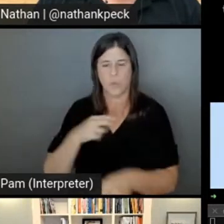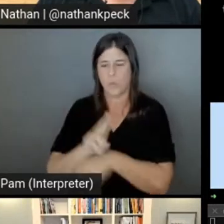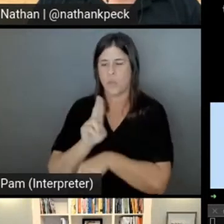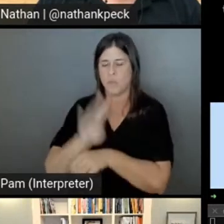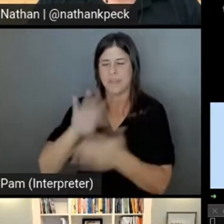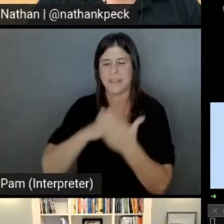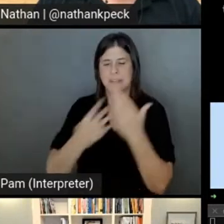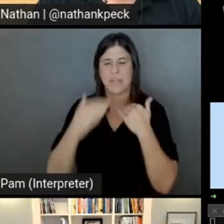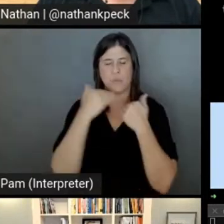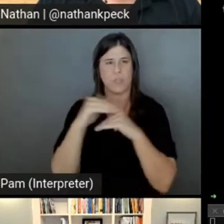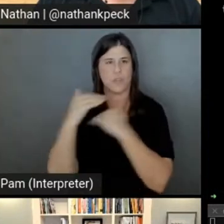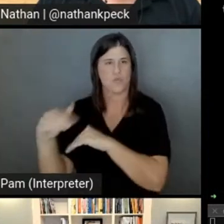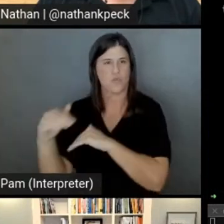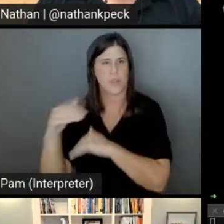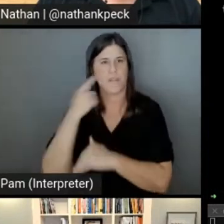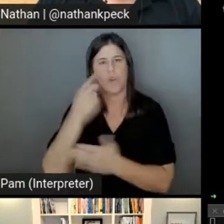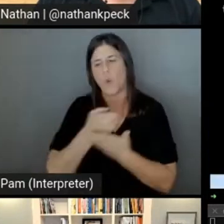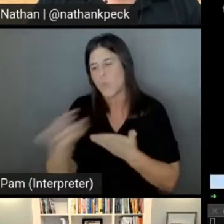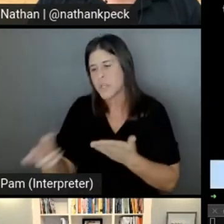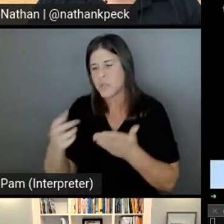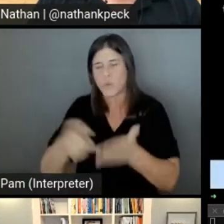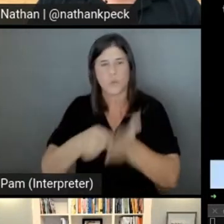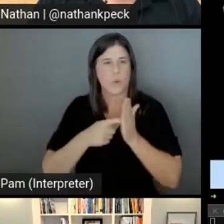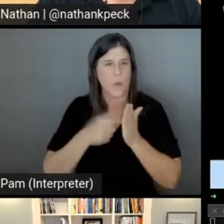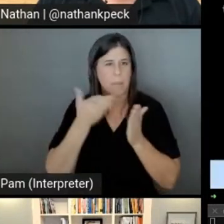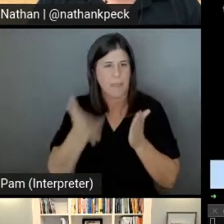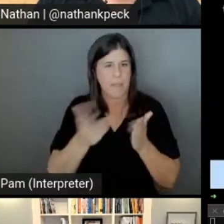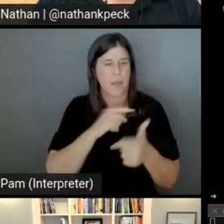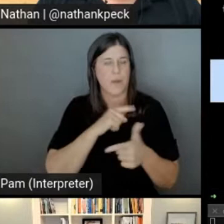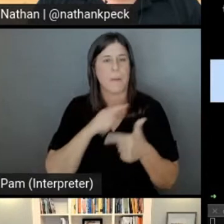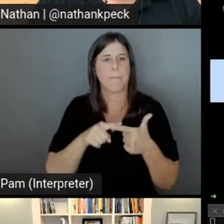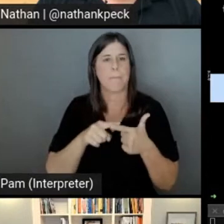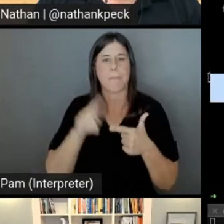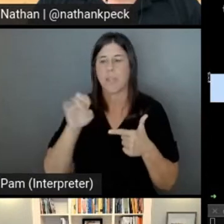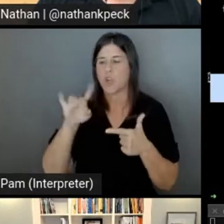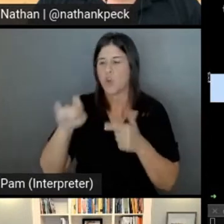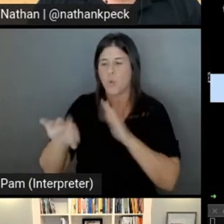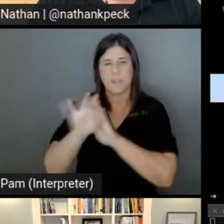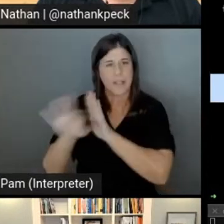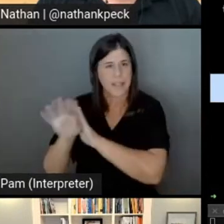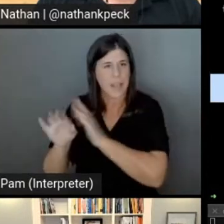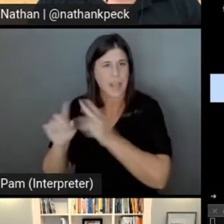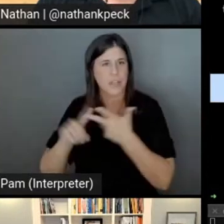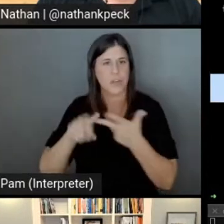such as the resource requirements here, node selectors, node affinity, pod typology.